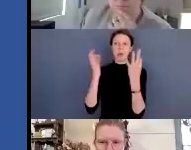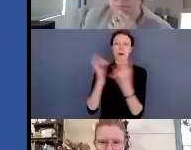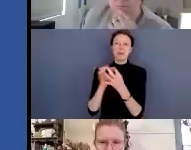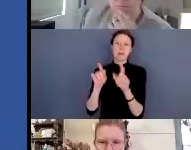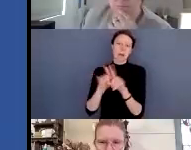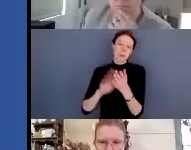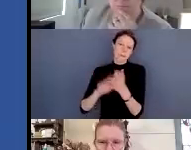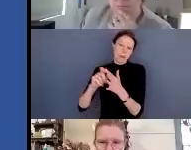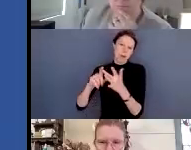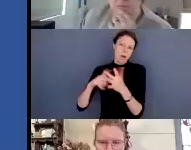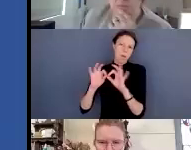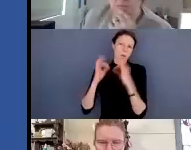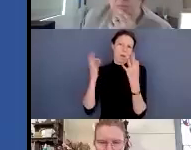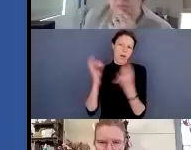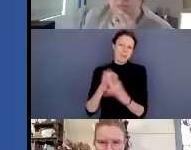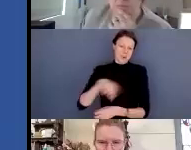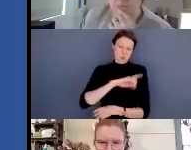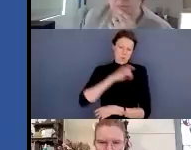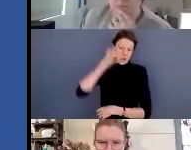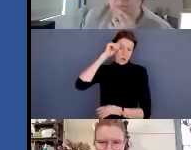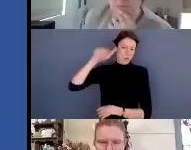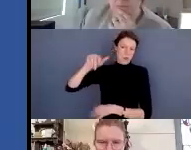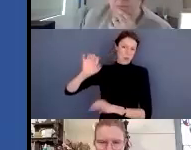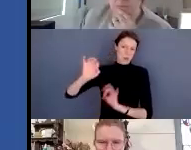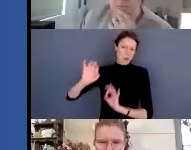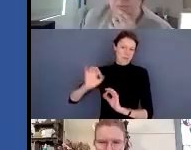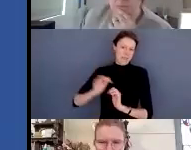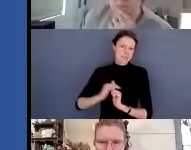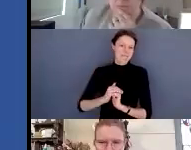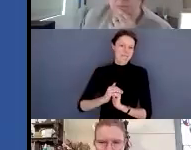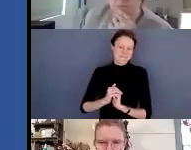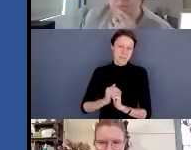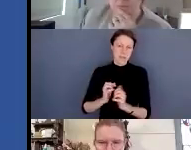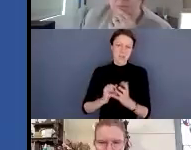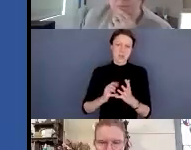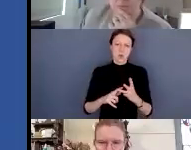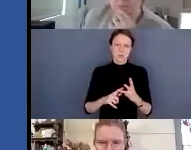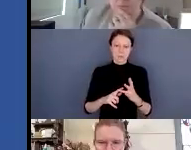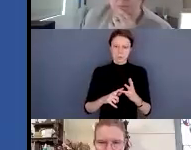that is an imperfect space. So part of the role I'm going to try and play today is to describe